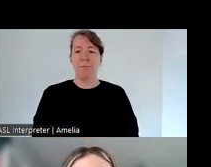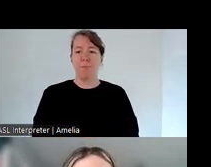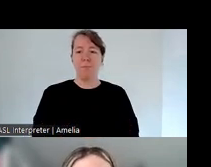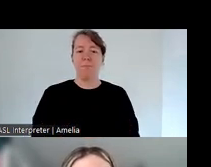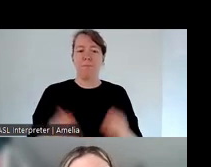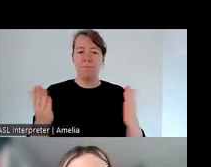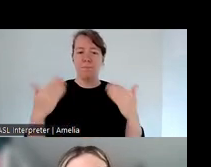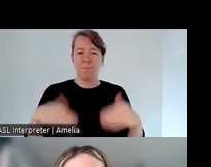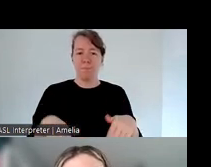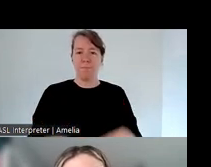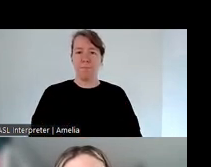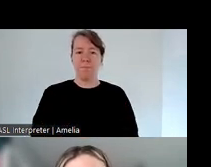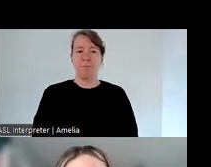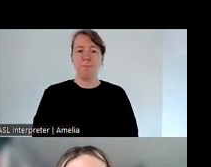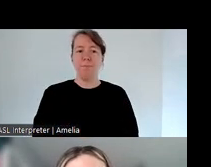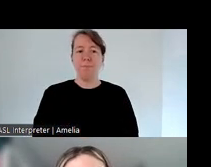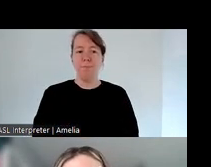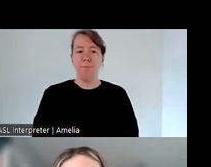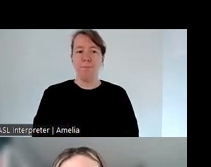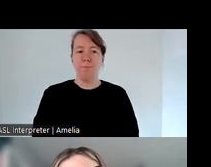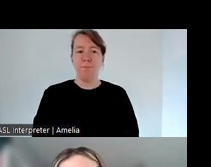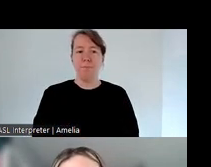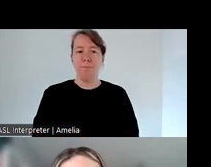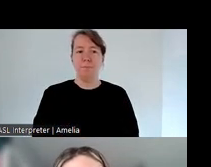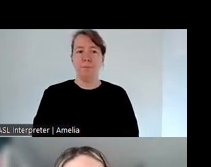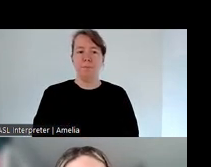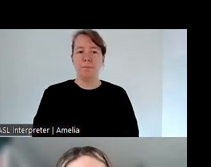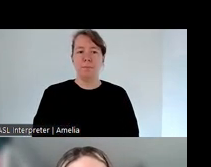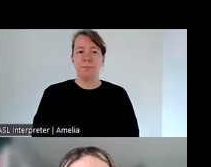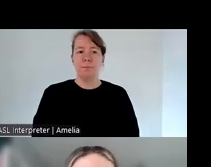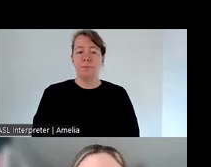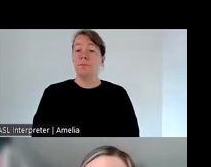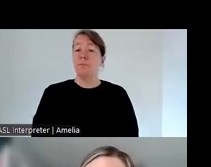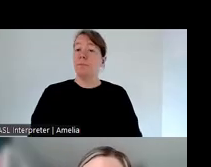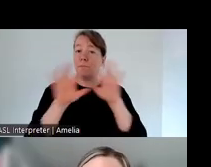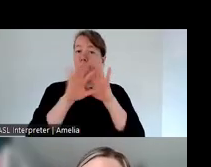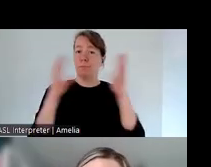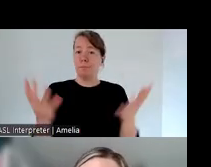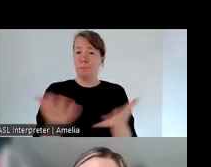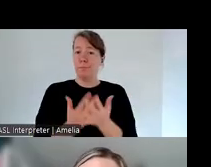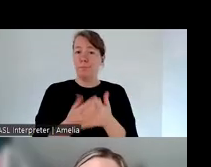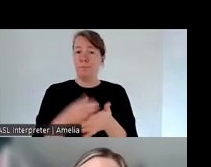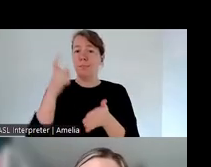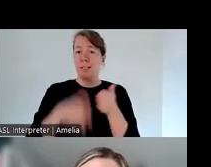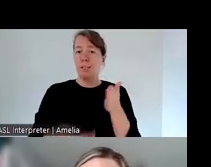Um, so, the chapter explores assistive technology, or AT, uh,